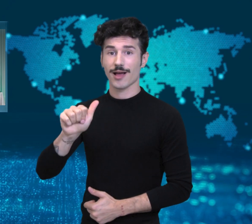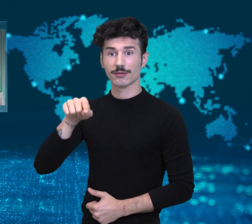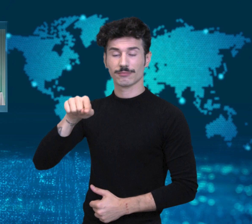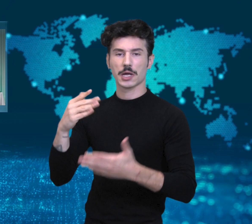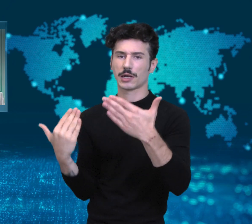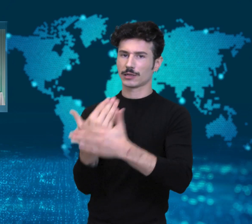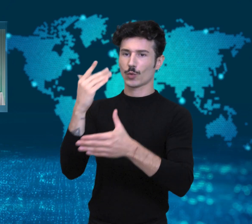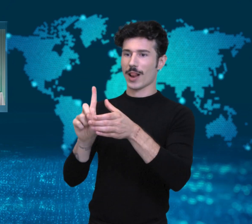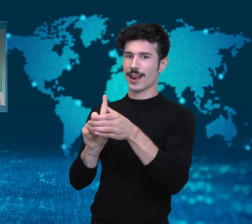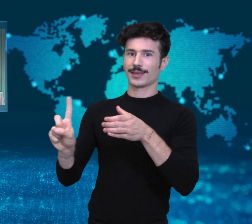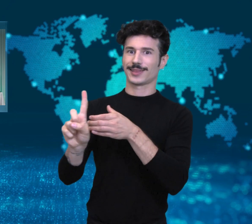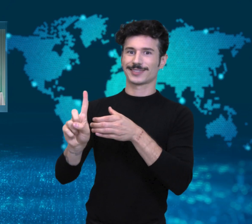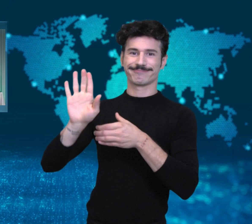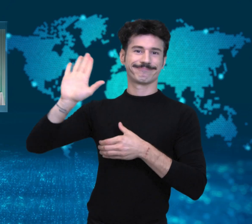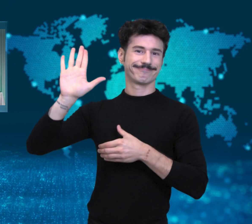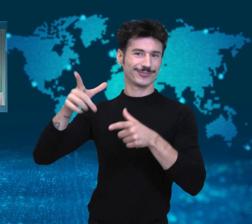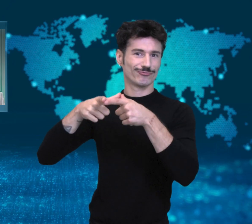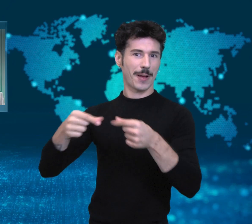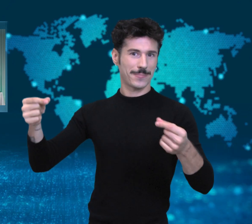He received 377 votes,